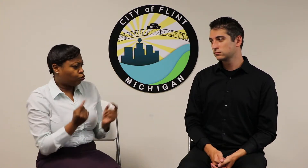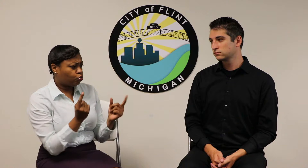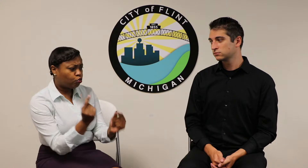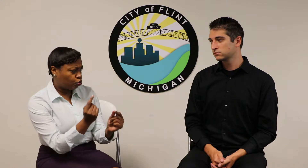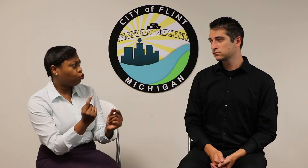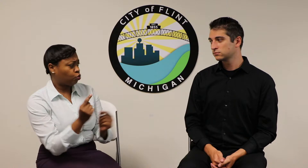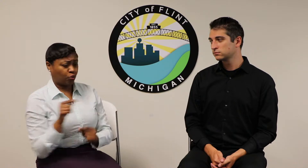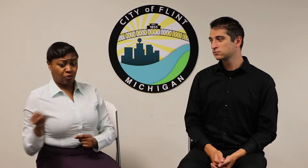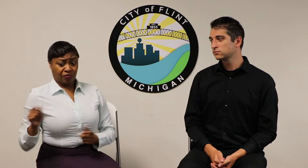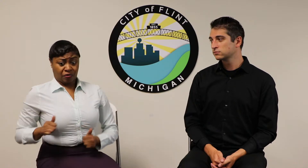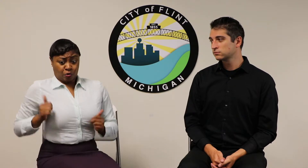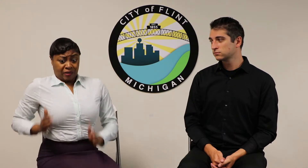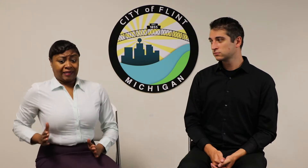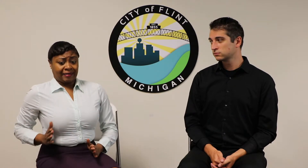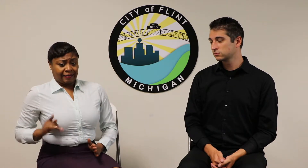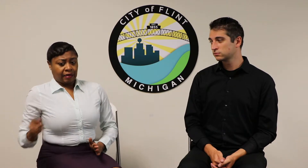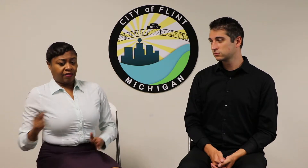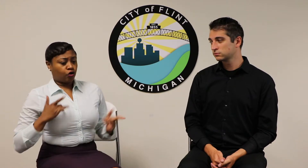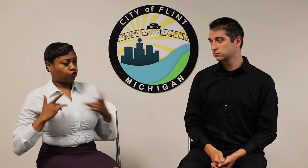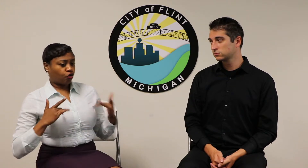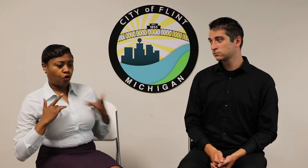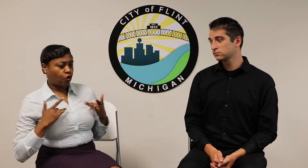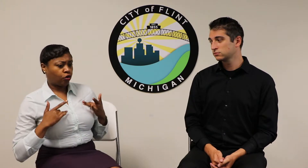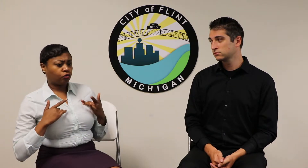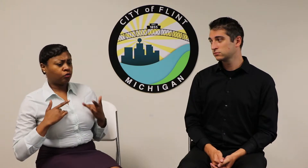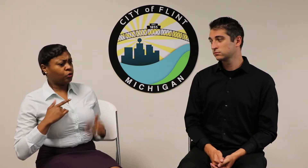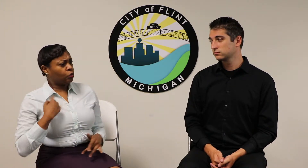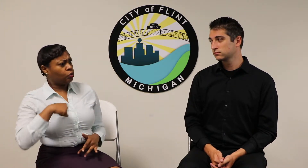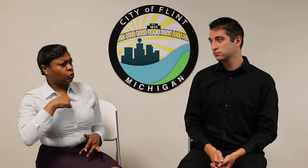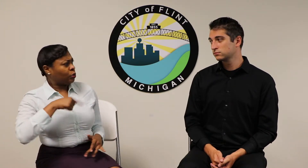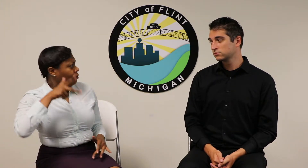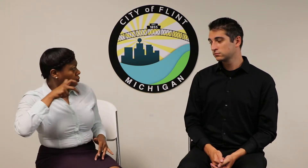those are not falling on deaf ears we're actually taking that information and